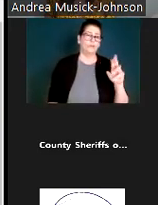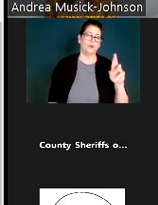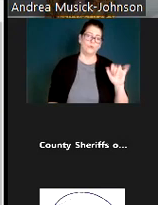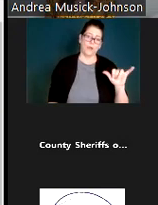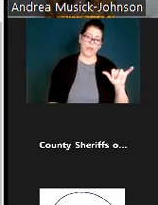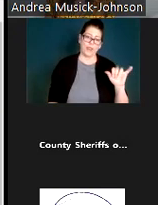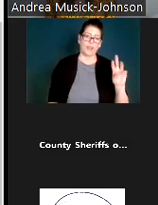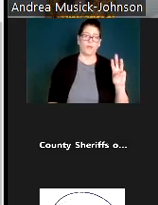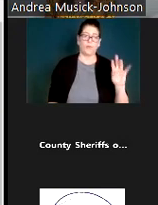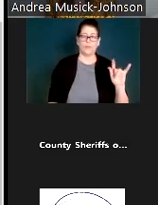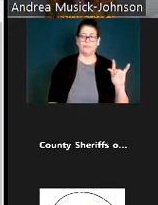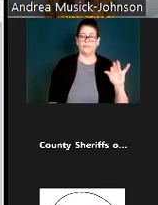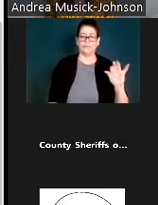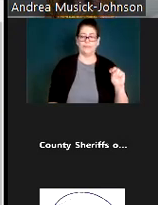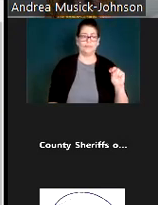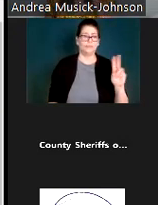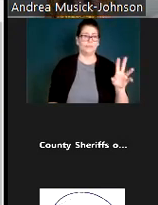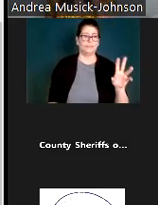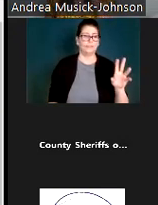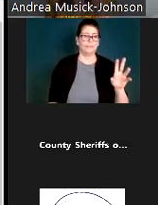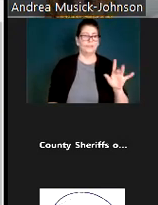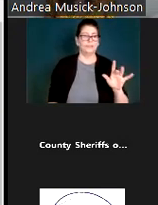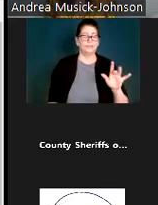You could click "record details" or record details, excuse me.